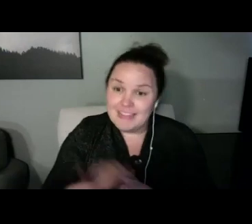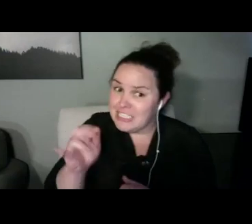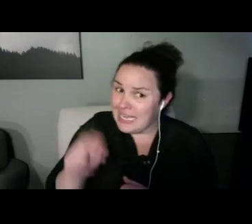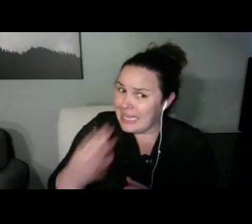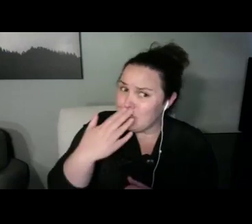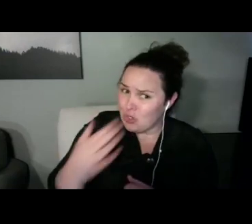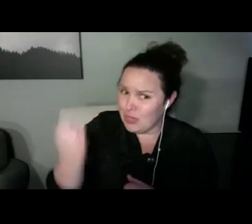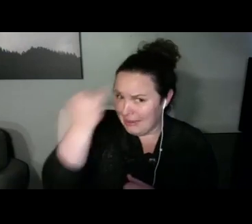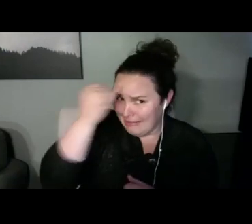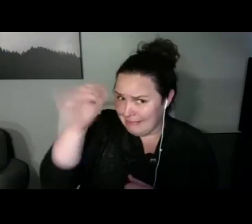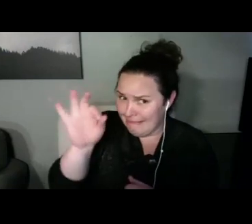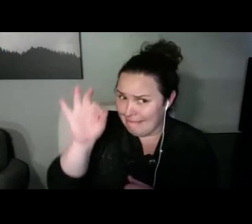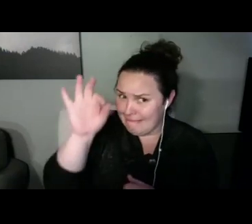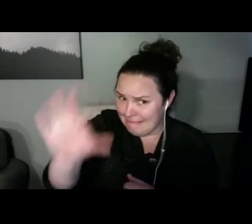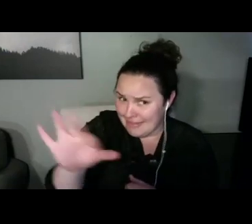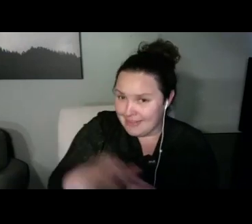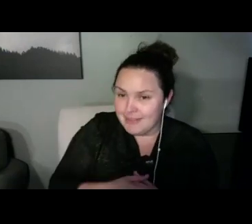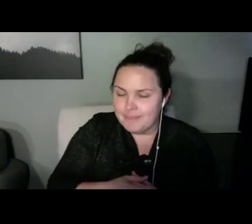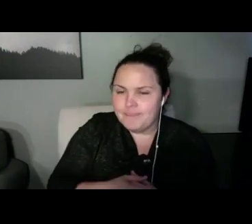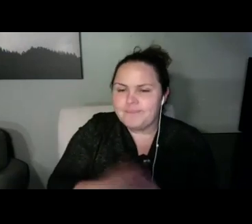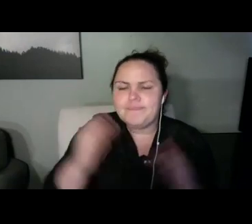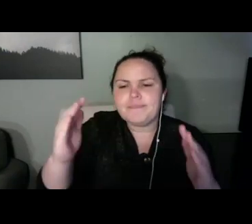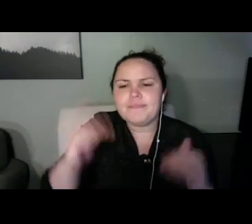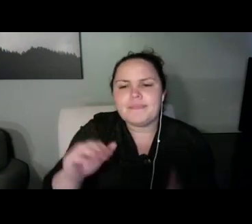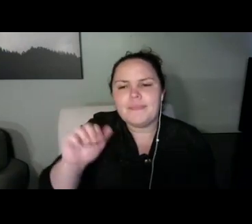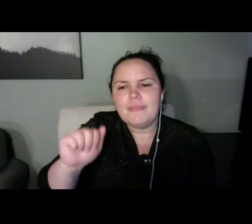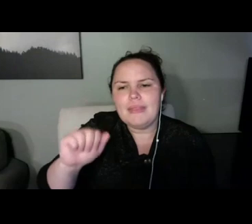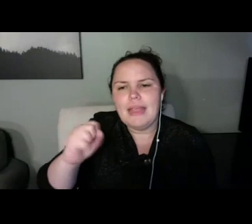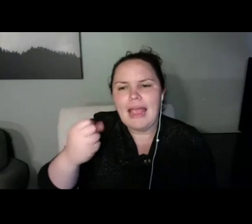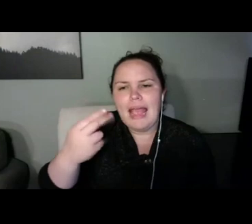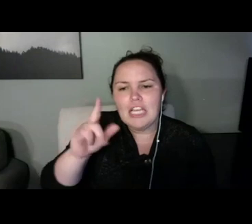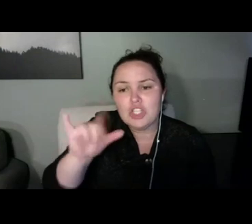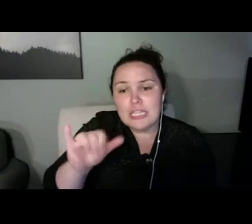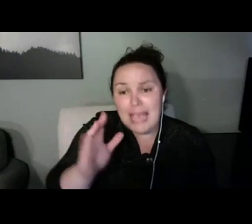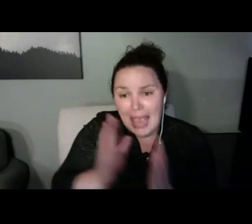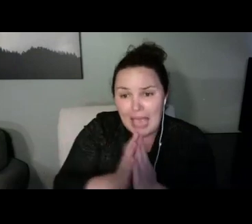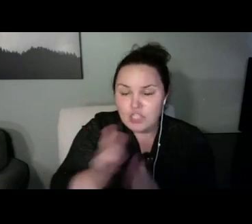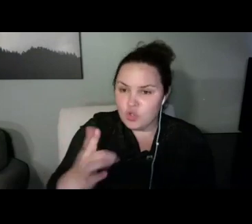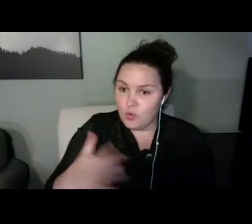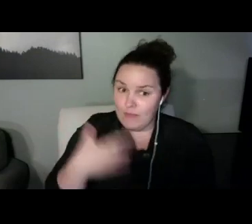And Ashley asks, does it make you feel better when you draw?